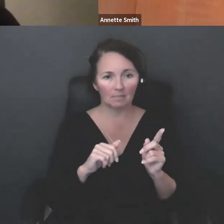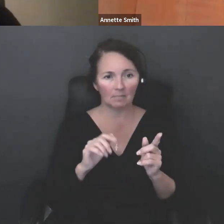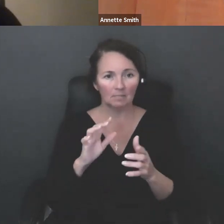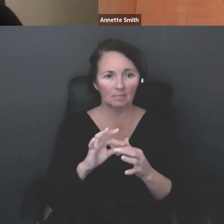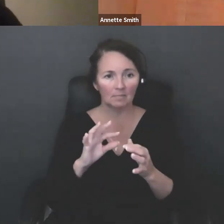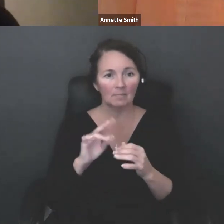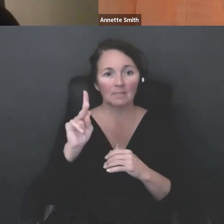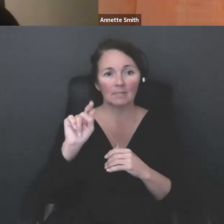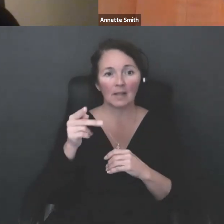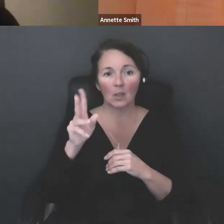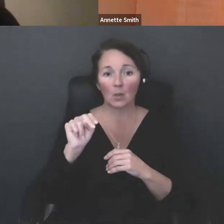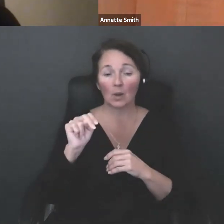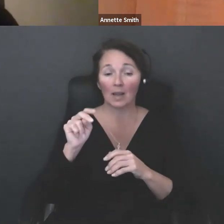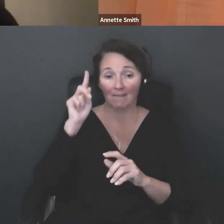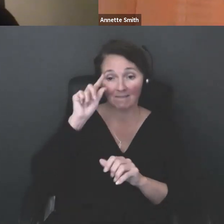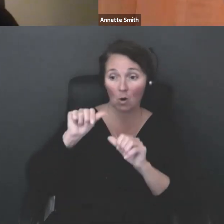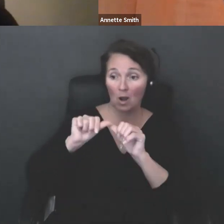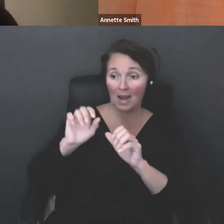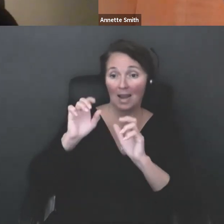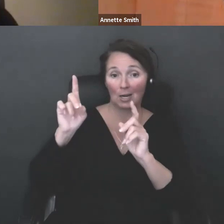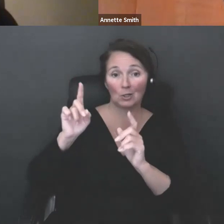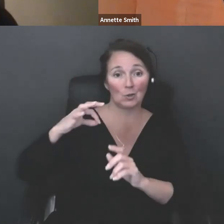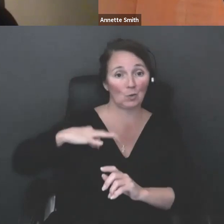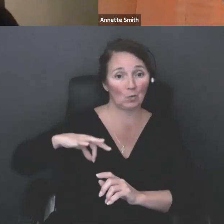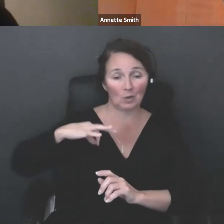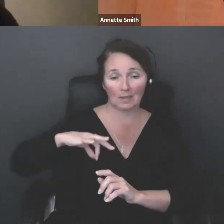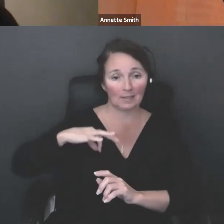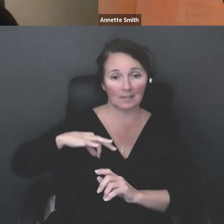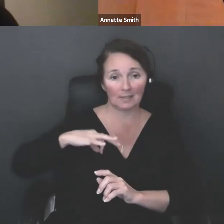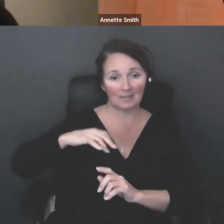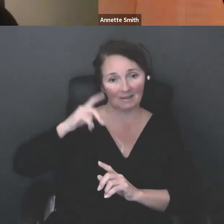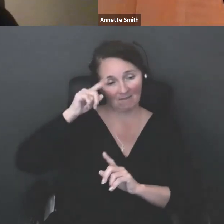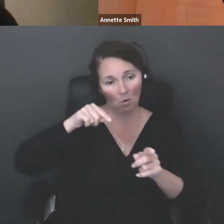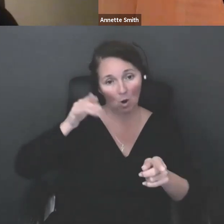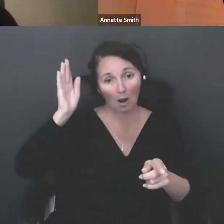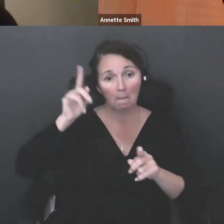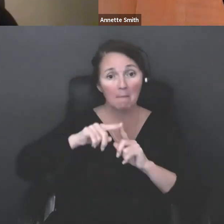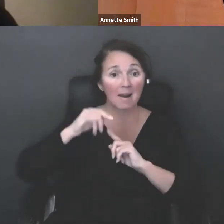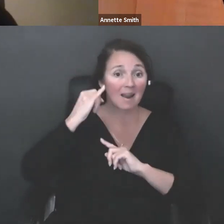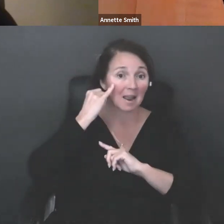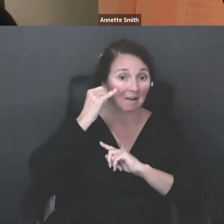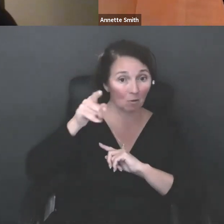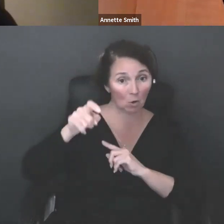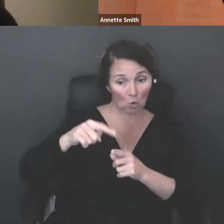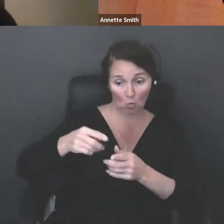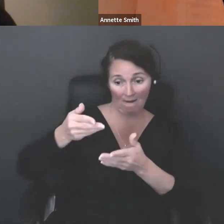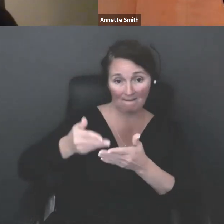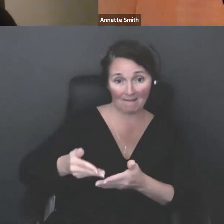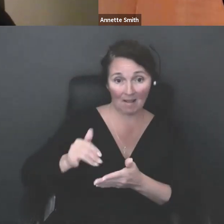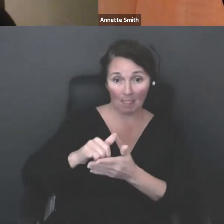I don't think so.